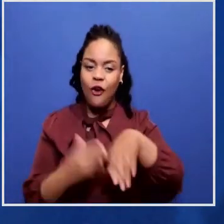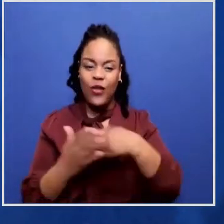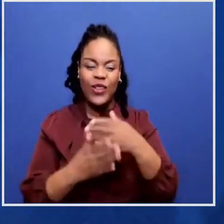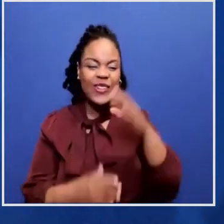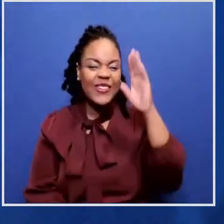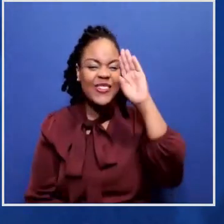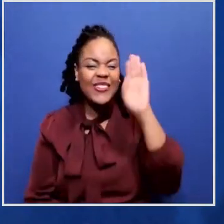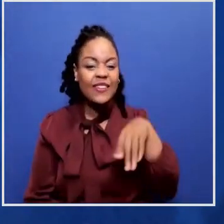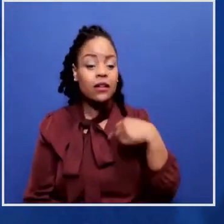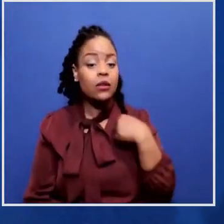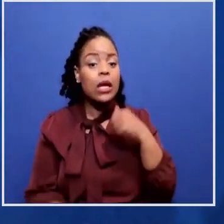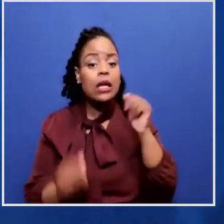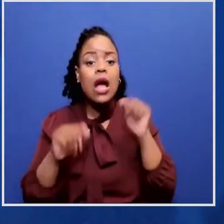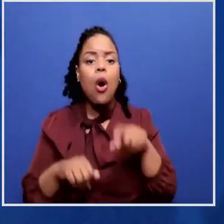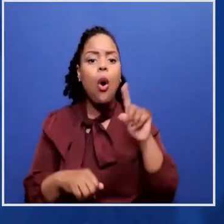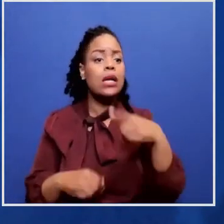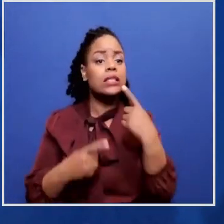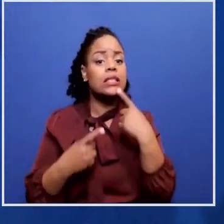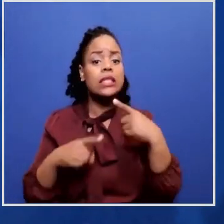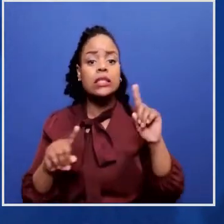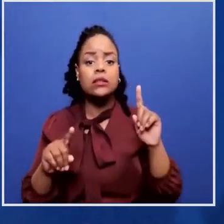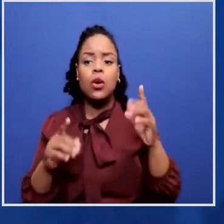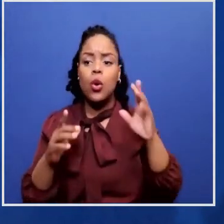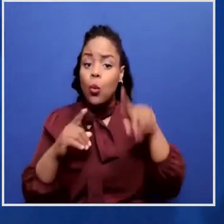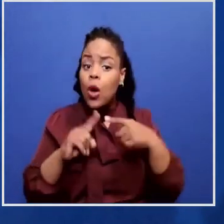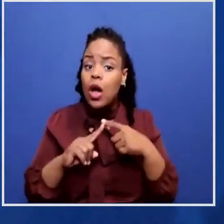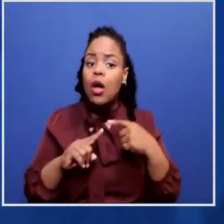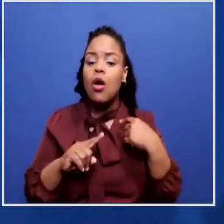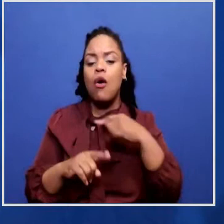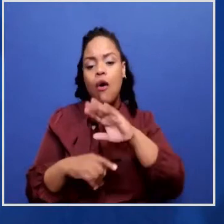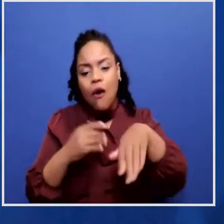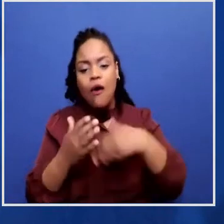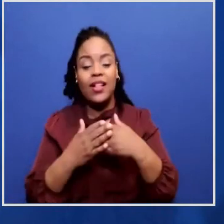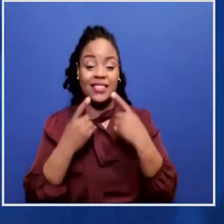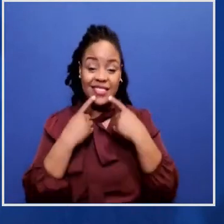HE KNEW, AS WE ALL DO, THAT WE